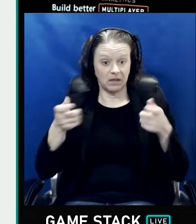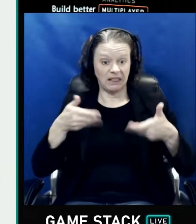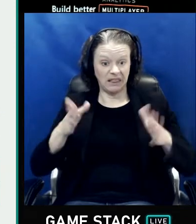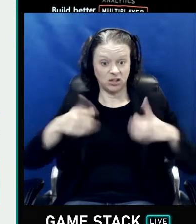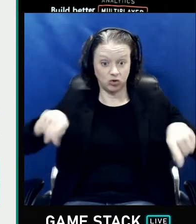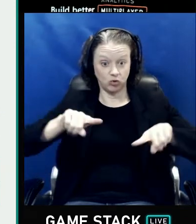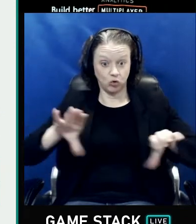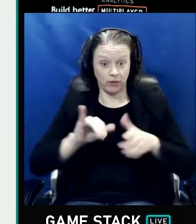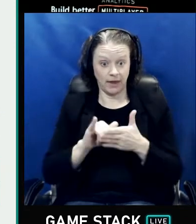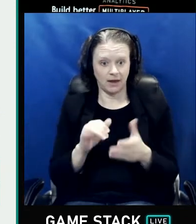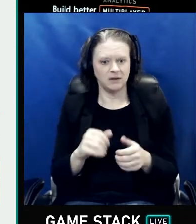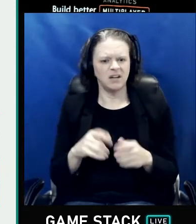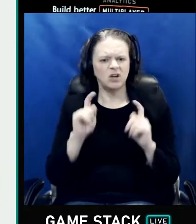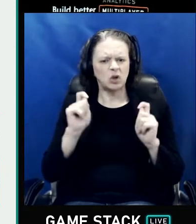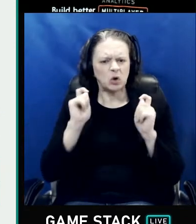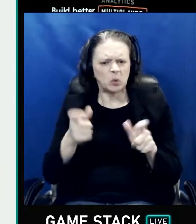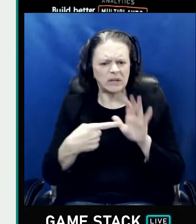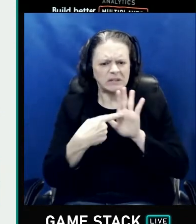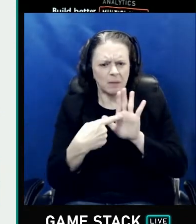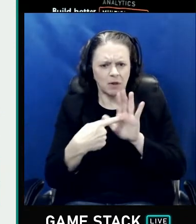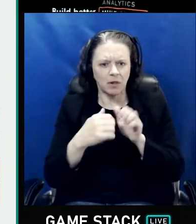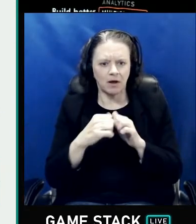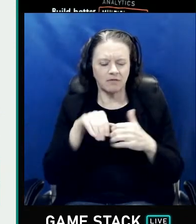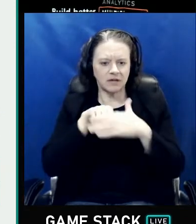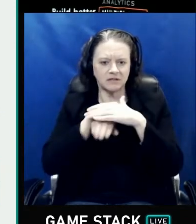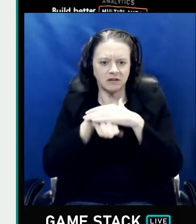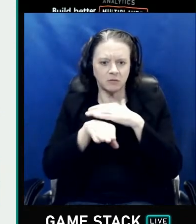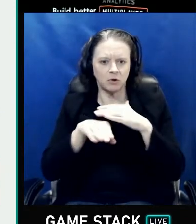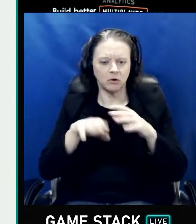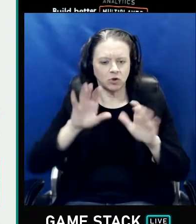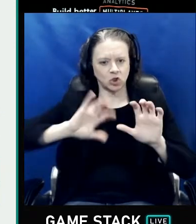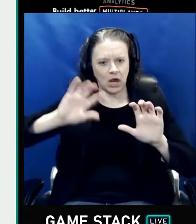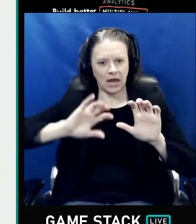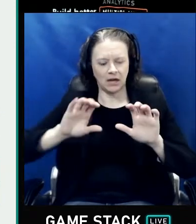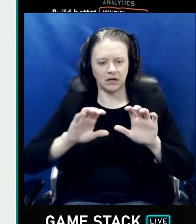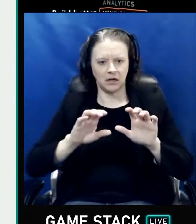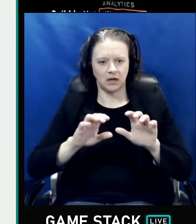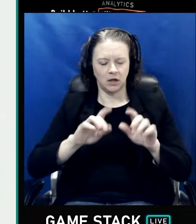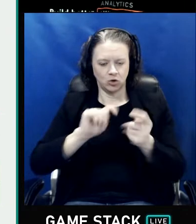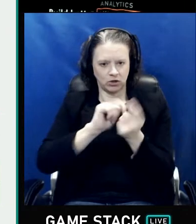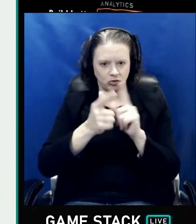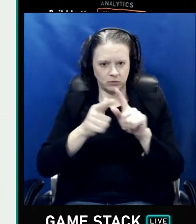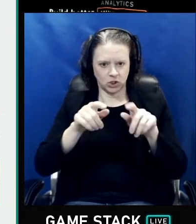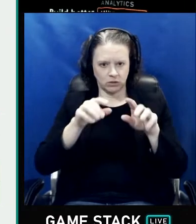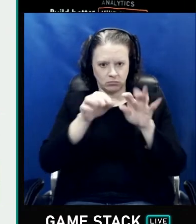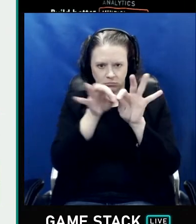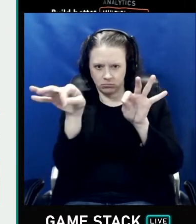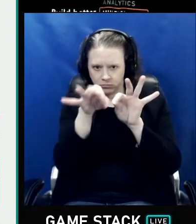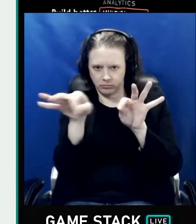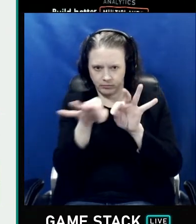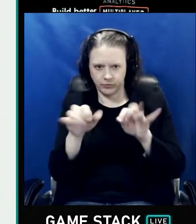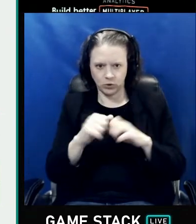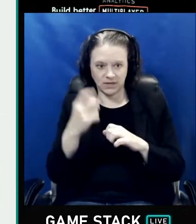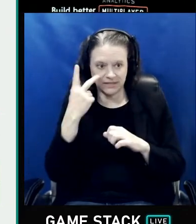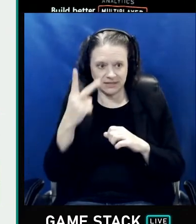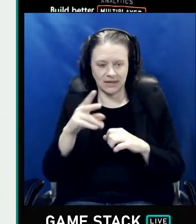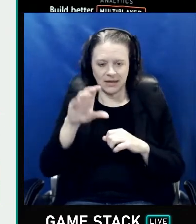A quick sample of accessible chat transcriptions in action, in an actual retail title. Sea of Thieves today actually supports this,